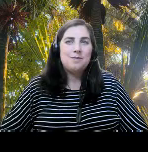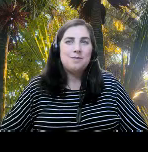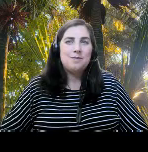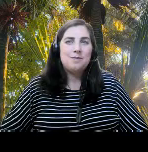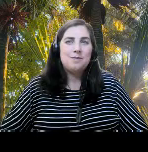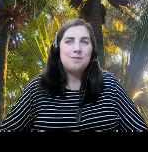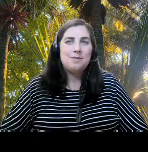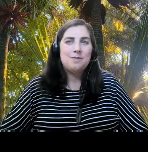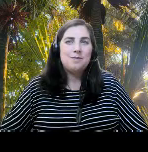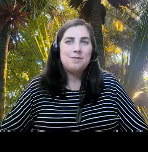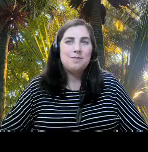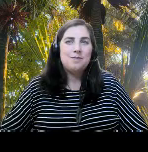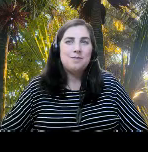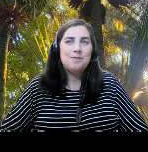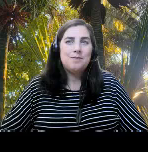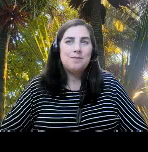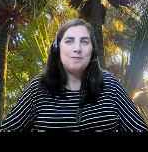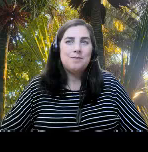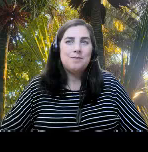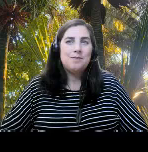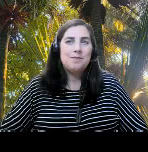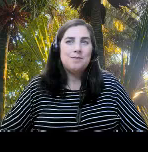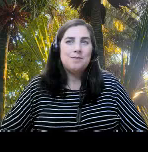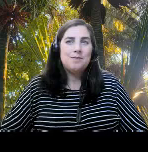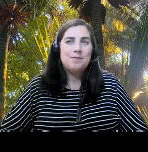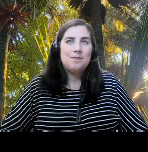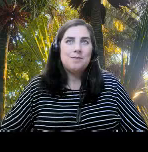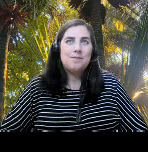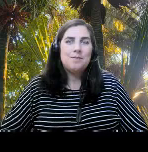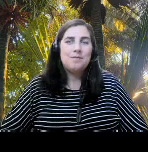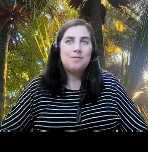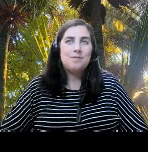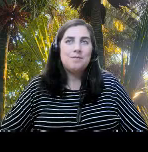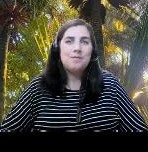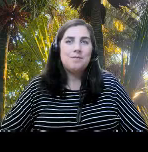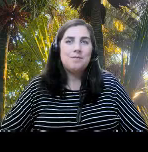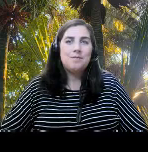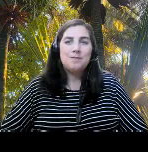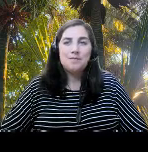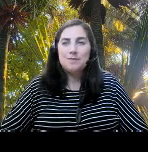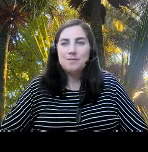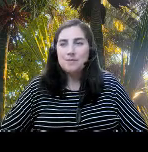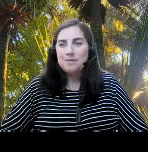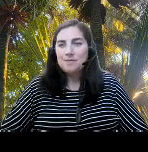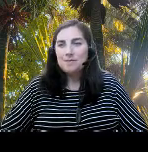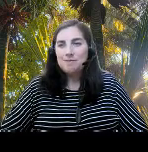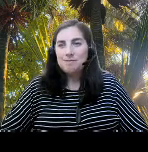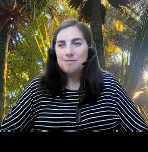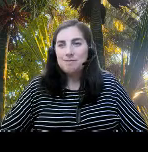of different sizes and different housing densities. And we looked at the amount and the quality of